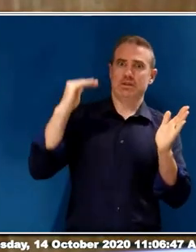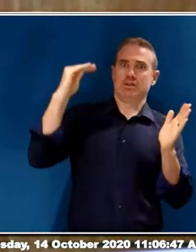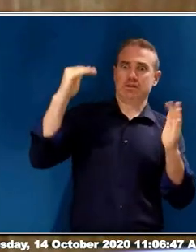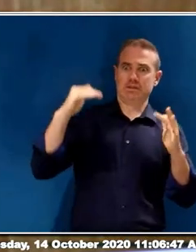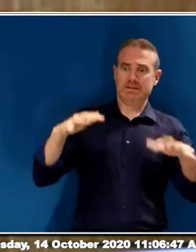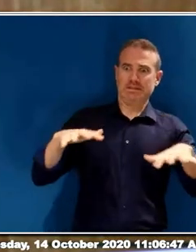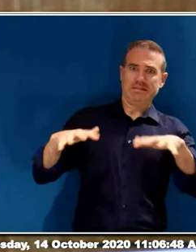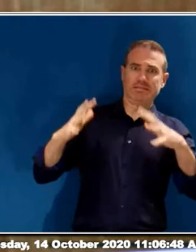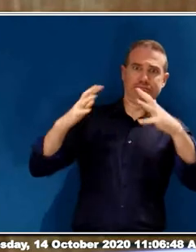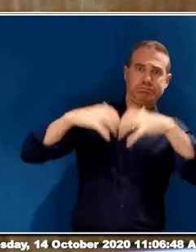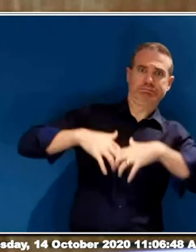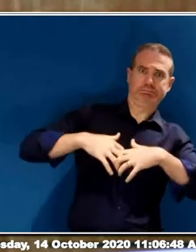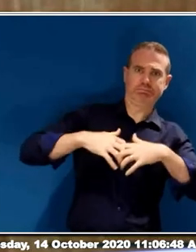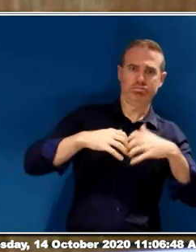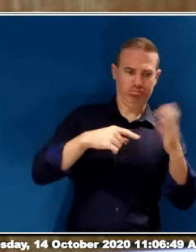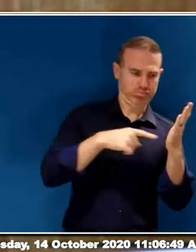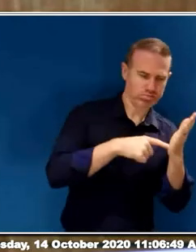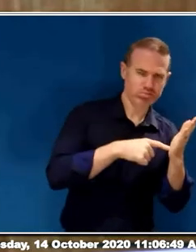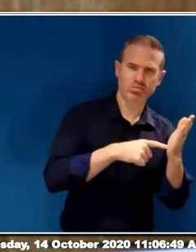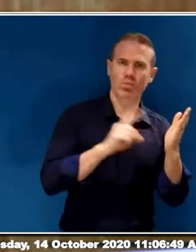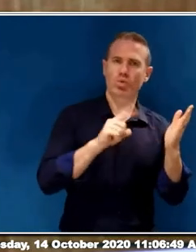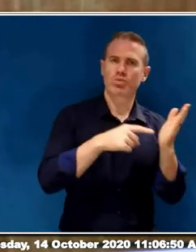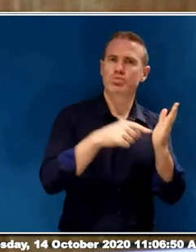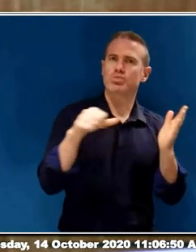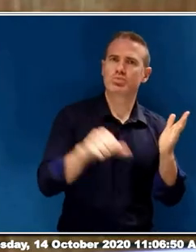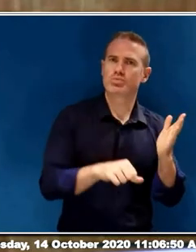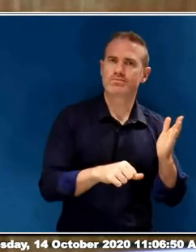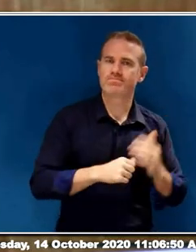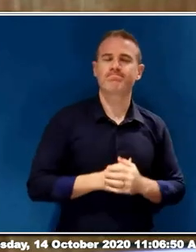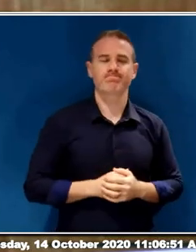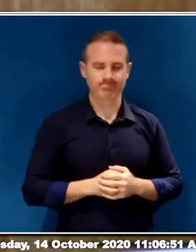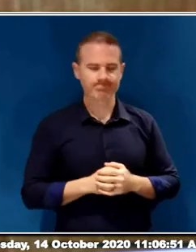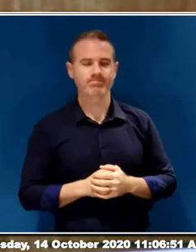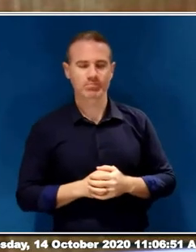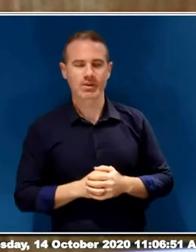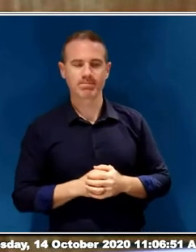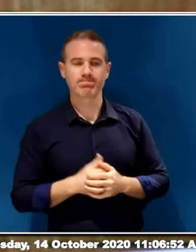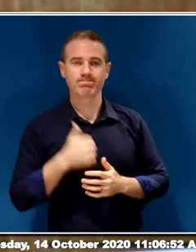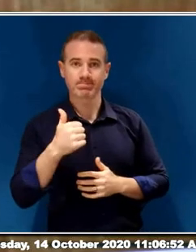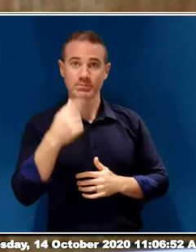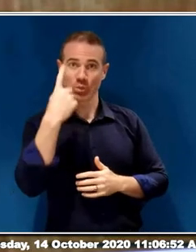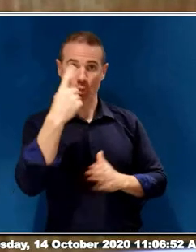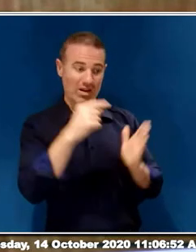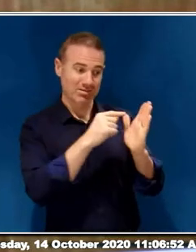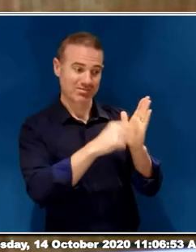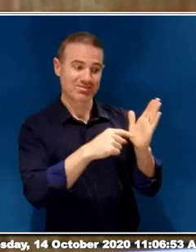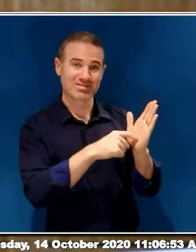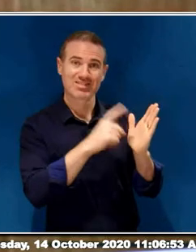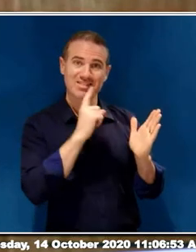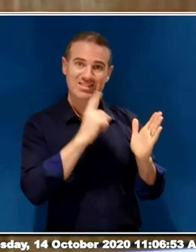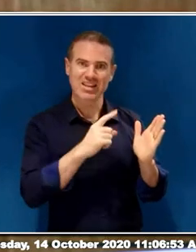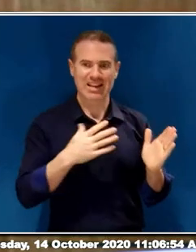So one is for Kobe to have a quiet space to be able to retreat to.